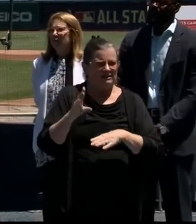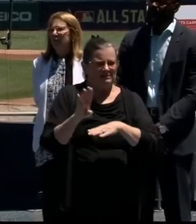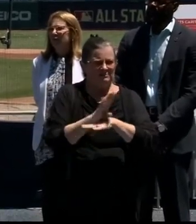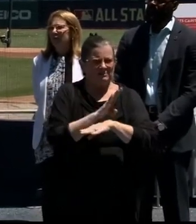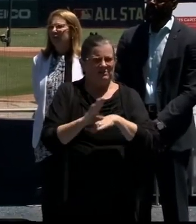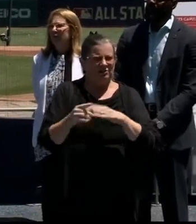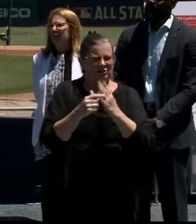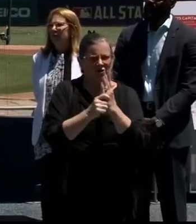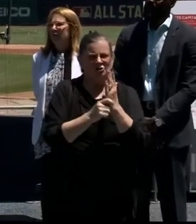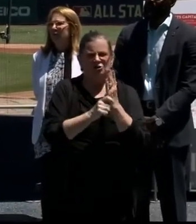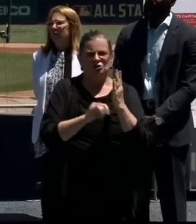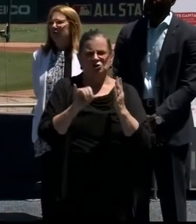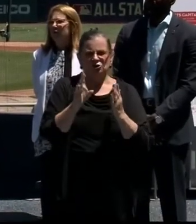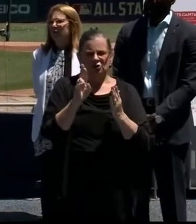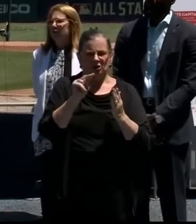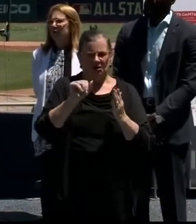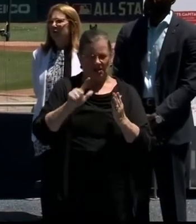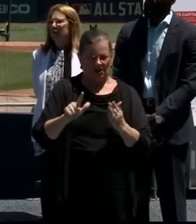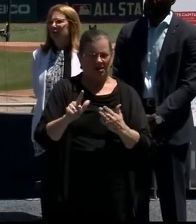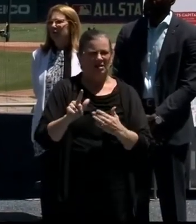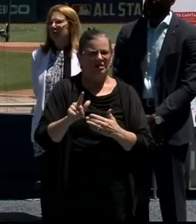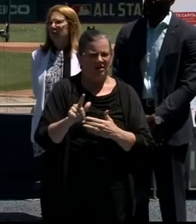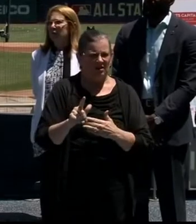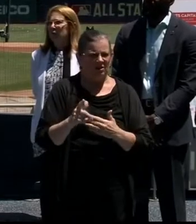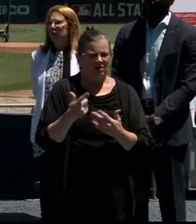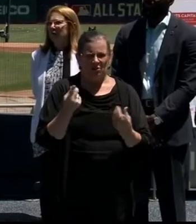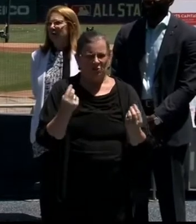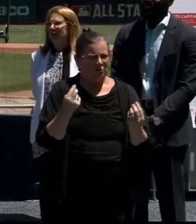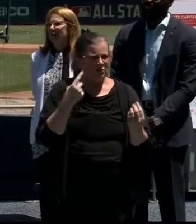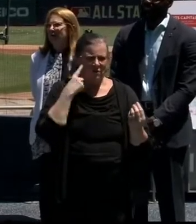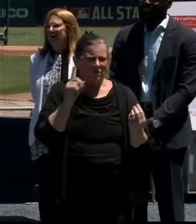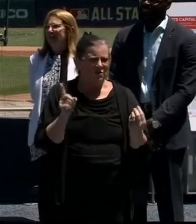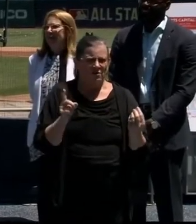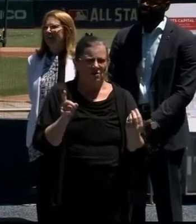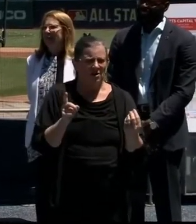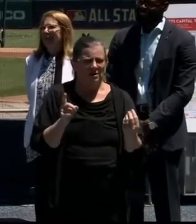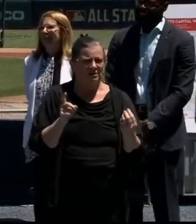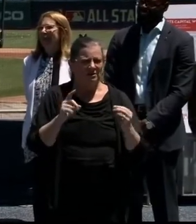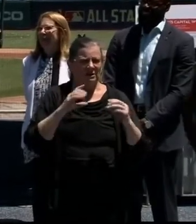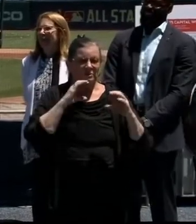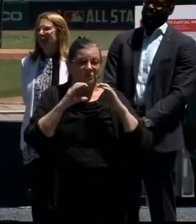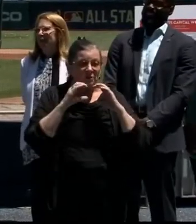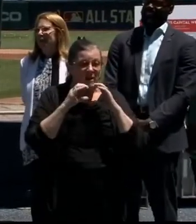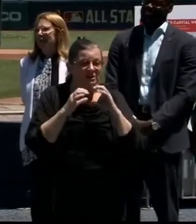WE'RE PRETTY BEAUTIFUL ALREADY, THANK YOU.